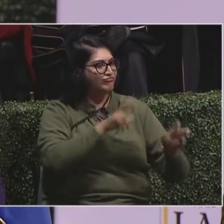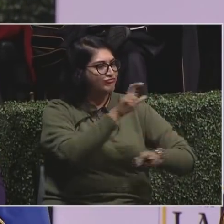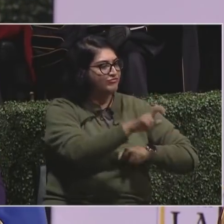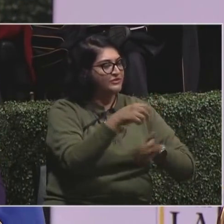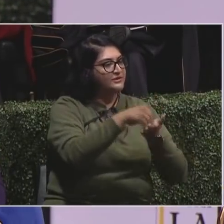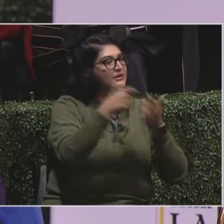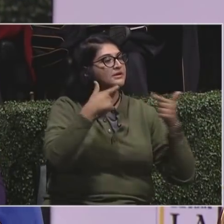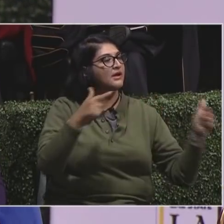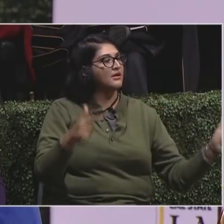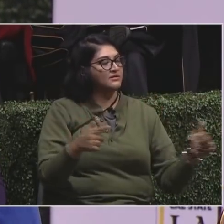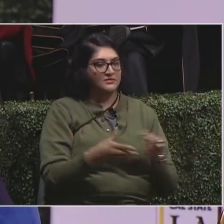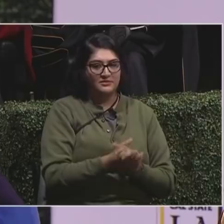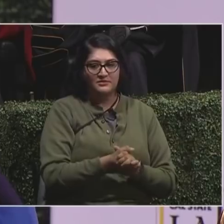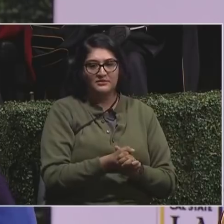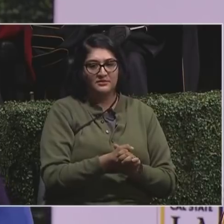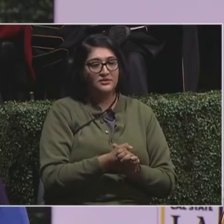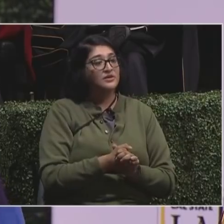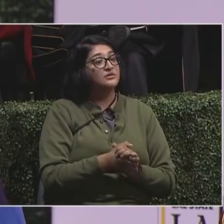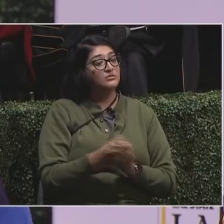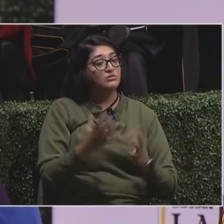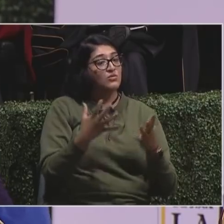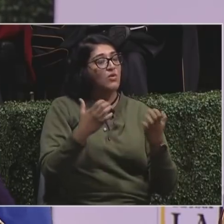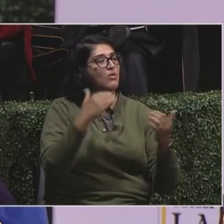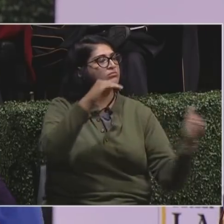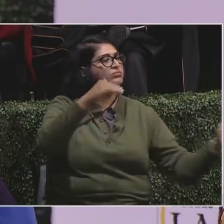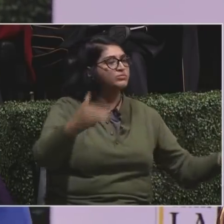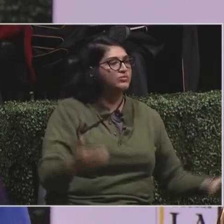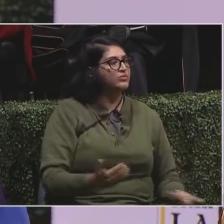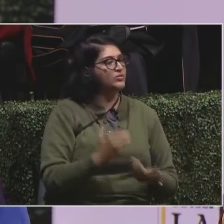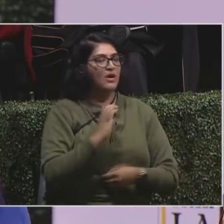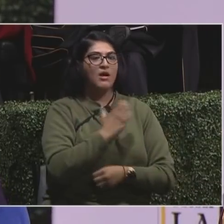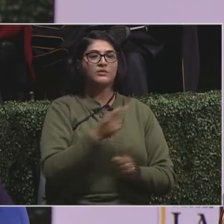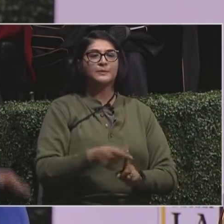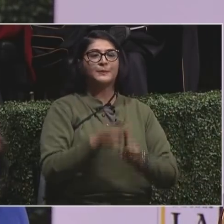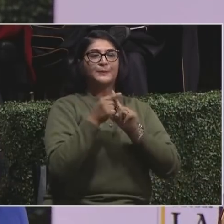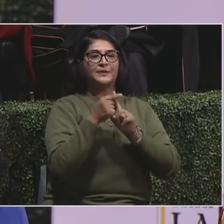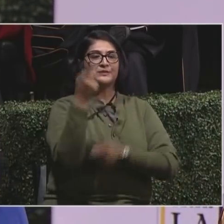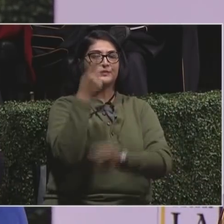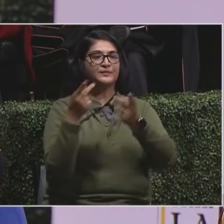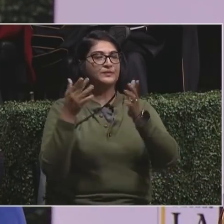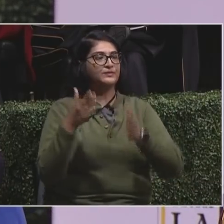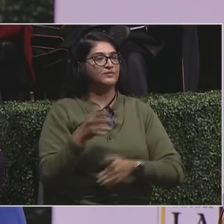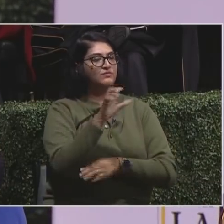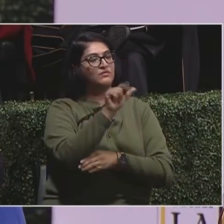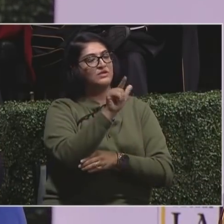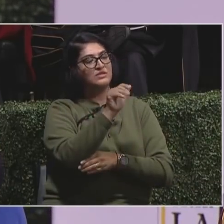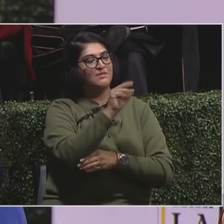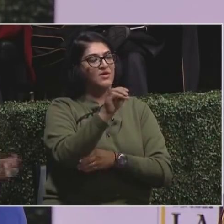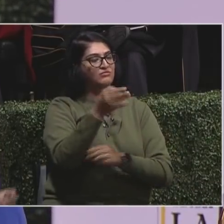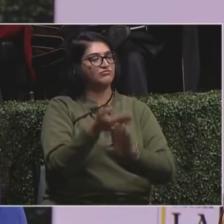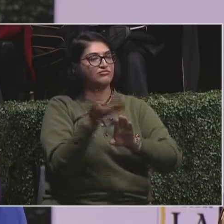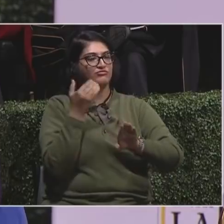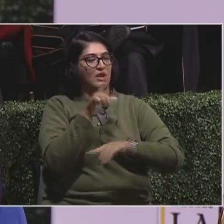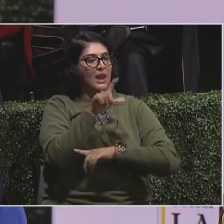FACULTY, EMERITI FACULTY, AND STAFF REPRESENTING THE UNIVERSITY'S SIX COLLEGES, AS WELL AS THE JOHN F.